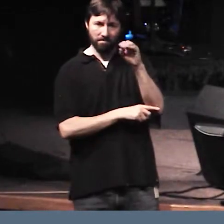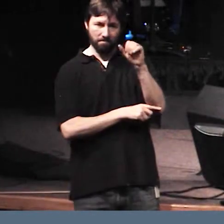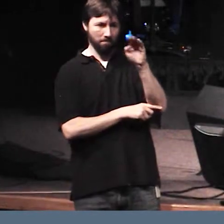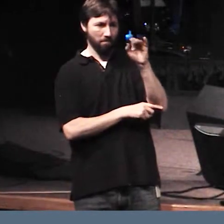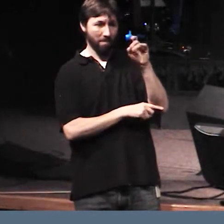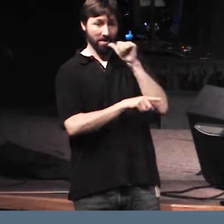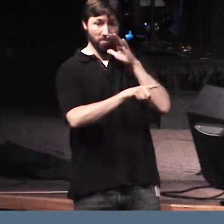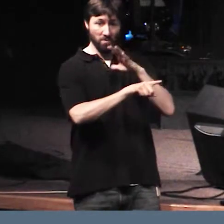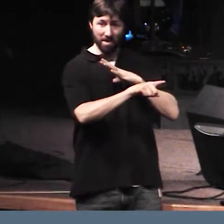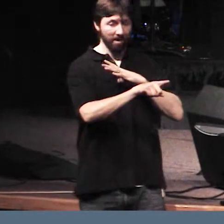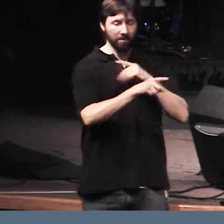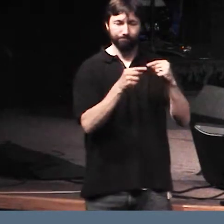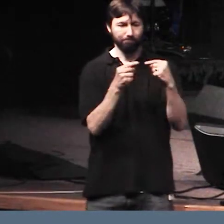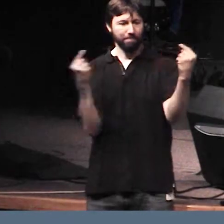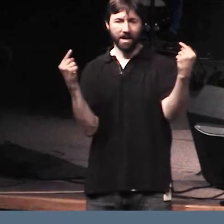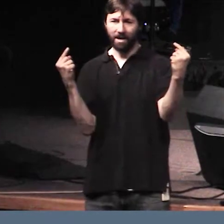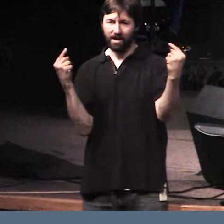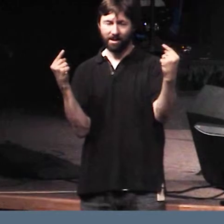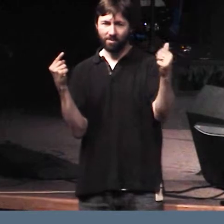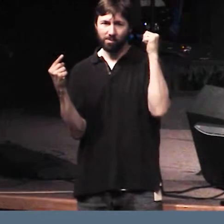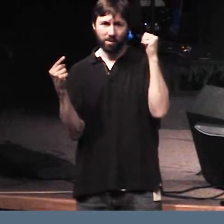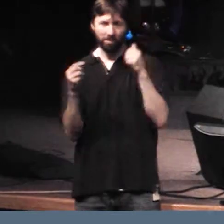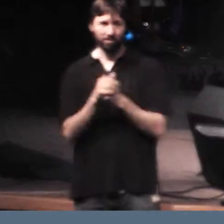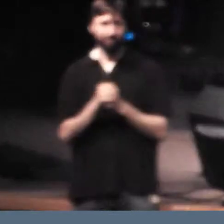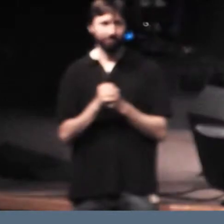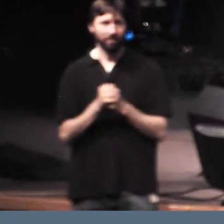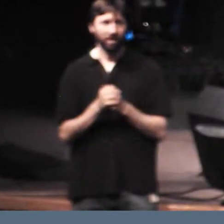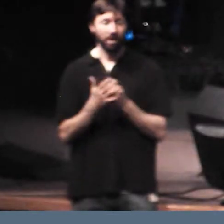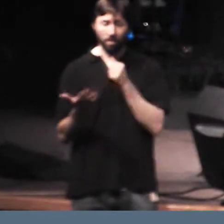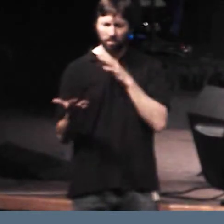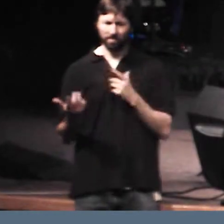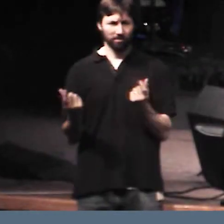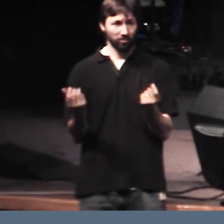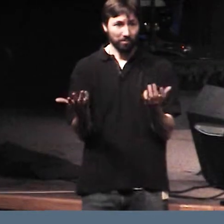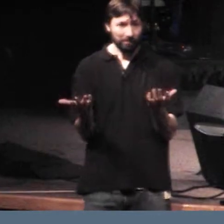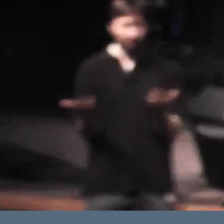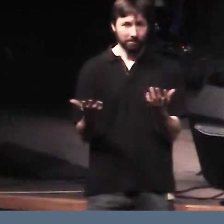they really are Israel's enemies and so what is a woman to do